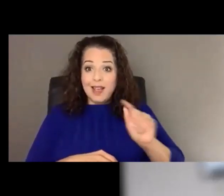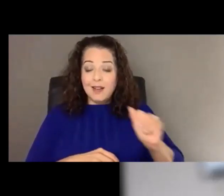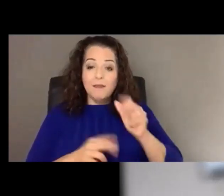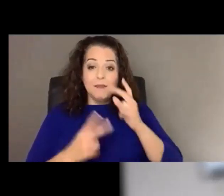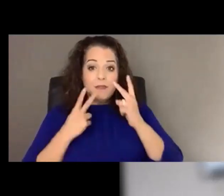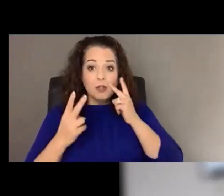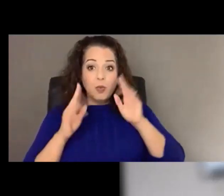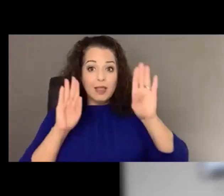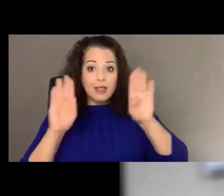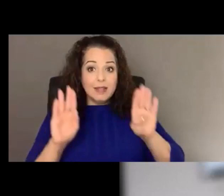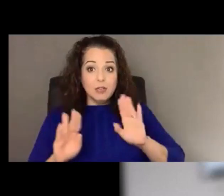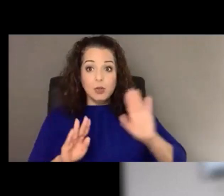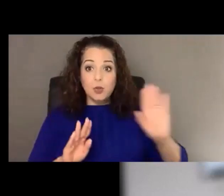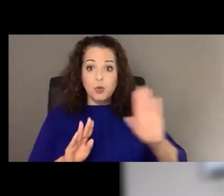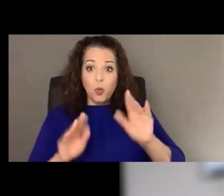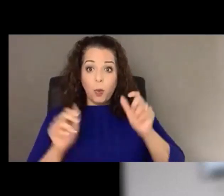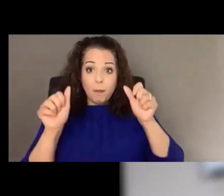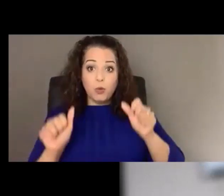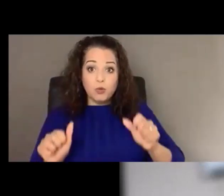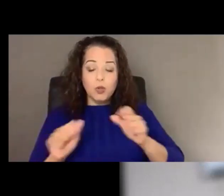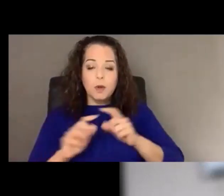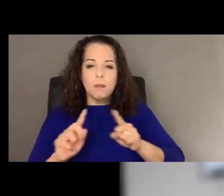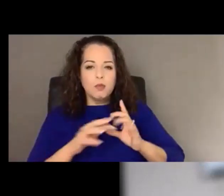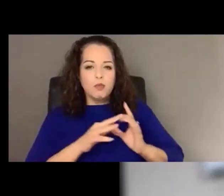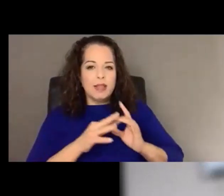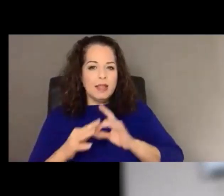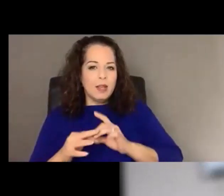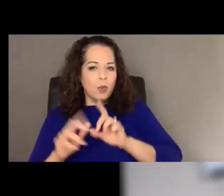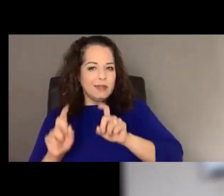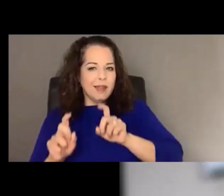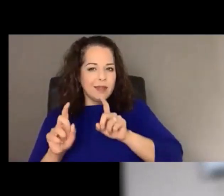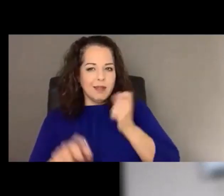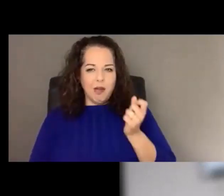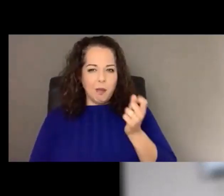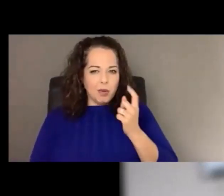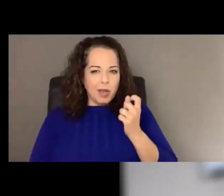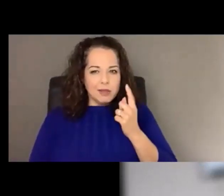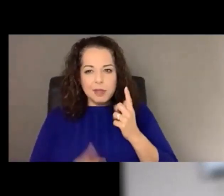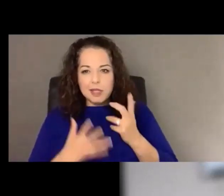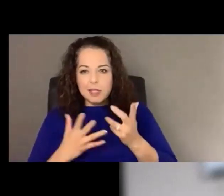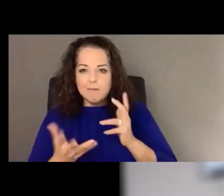But as far as testing comprehensibility, preferences,